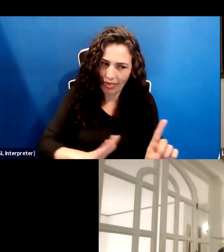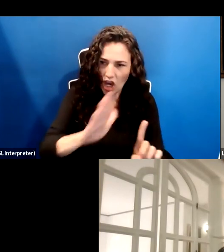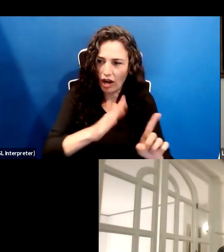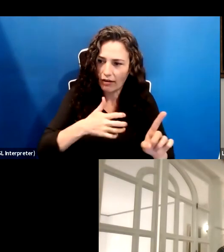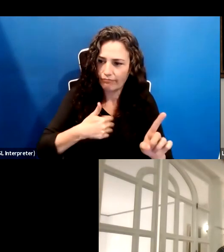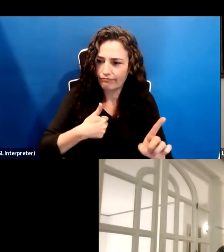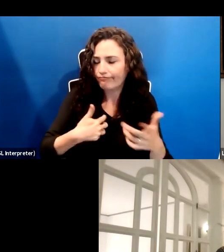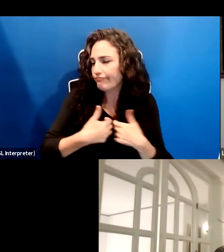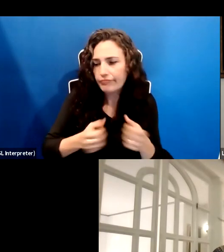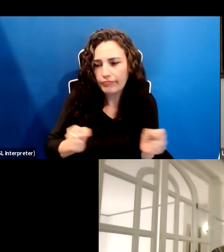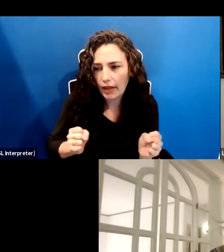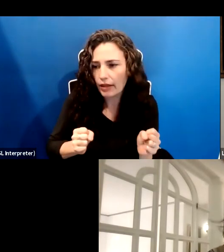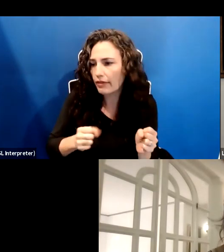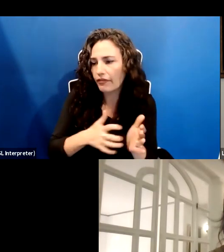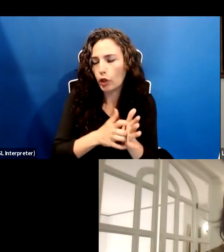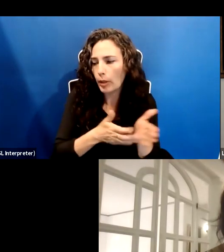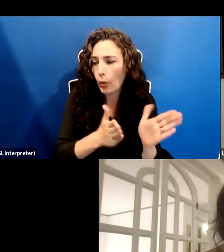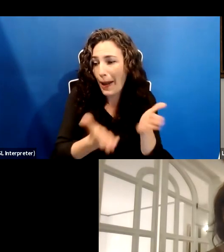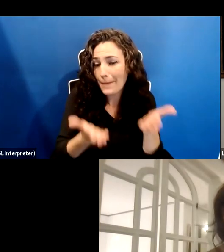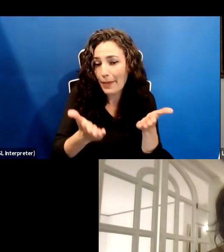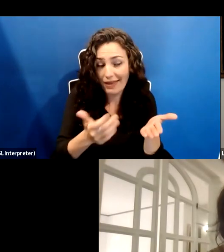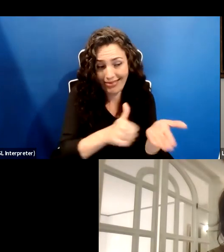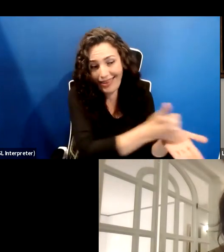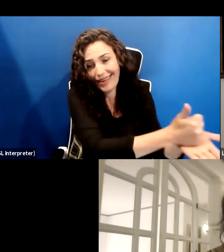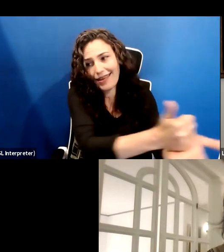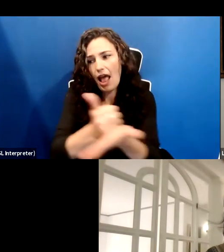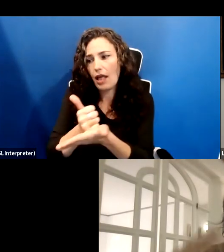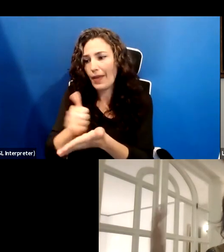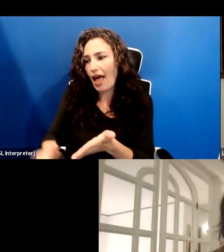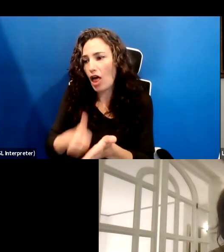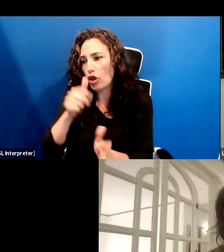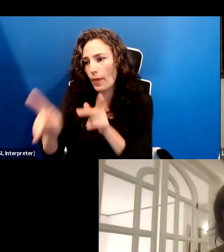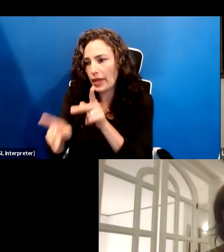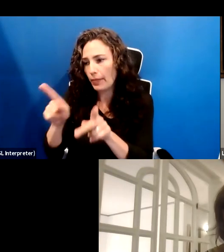where they have been asked to sacrifice everything for the greater good.